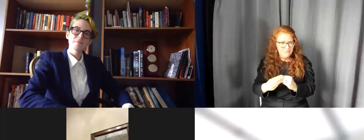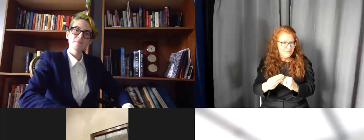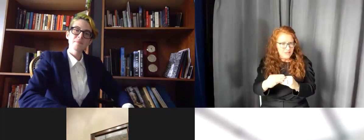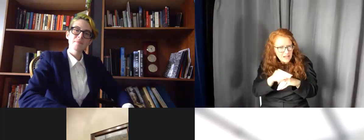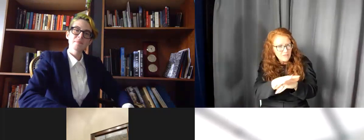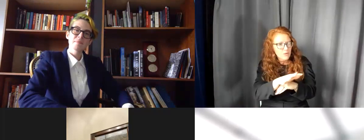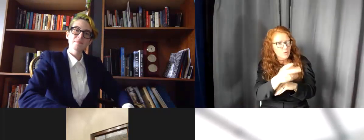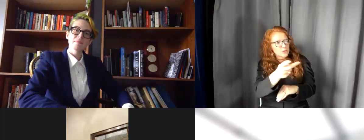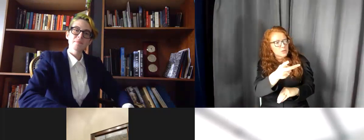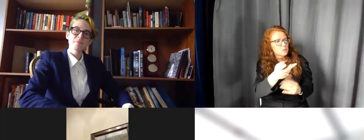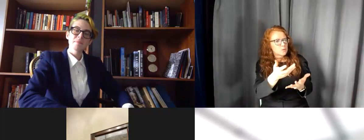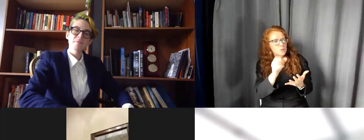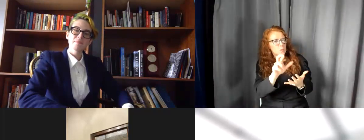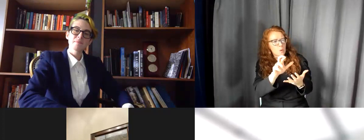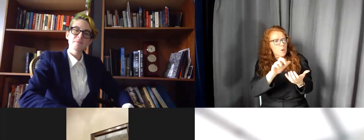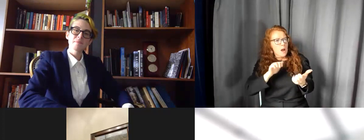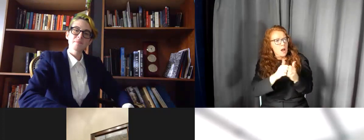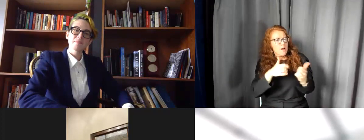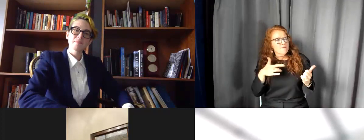Jordan Radford: where we can go with that mentality. From here